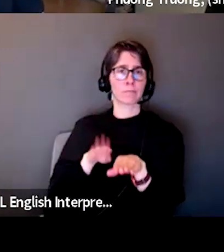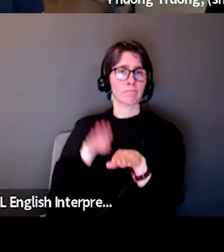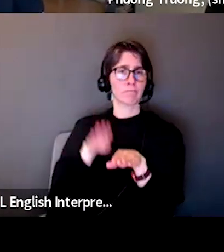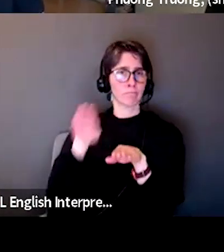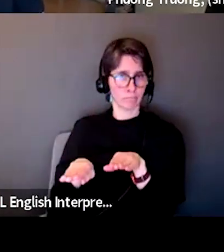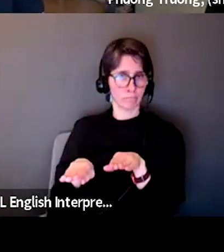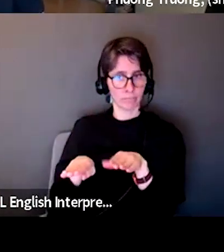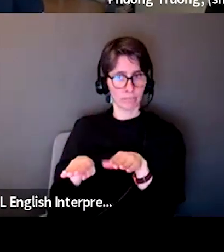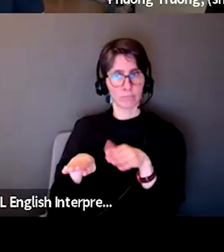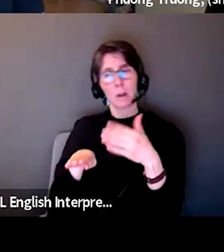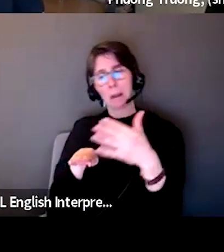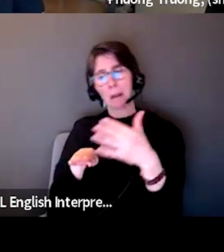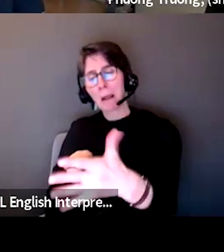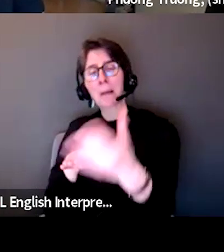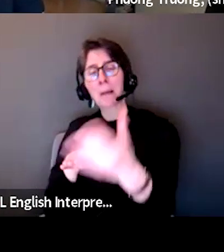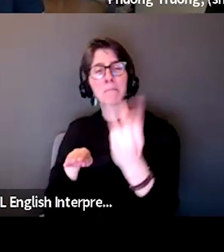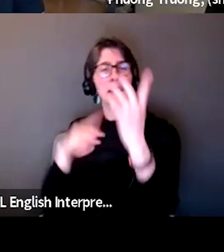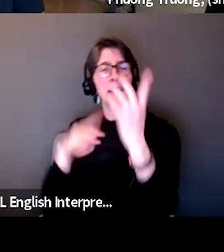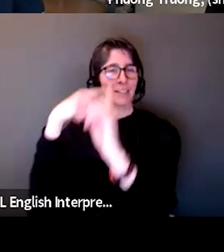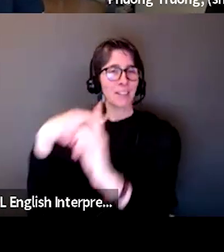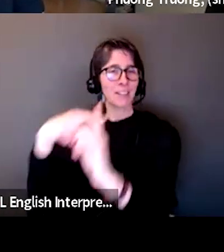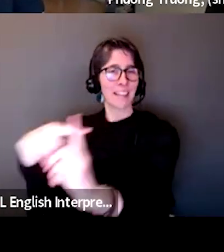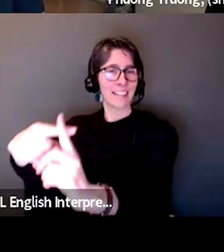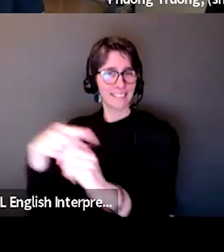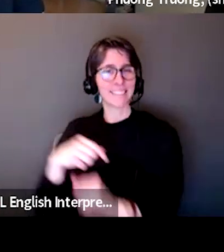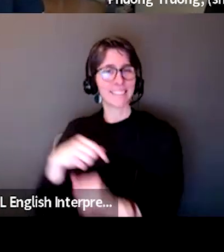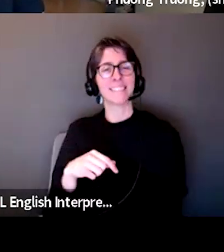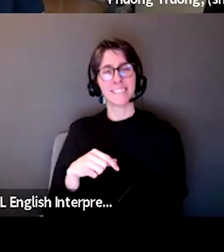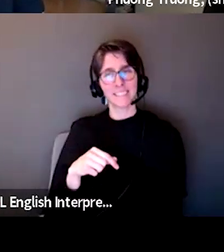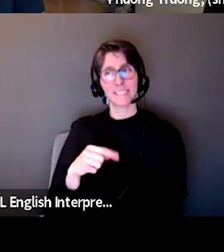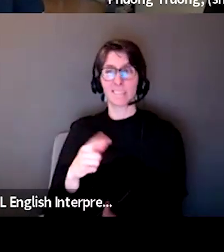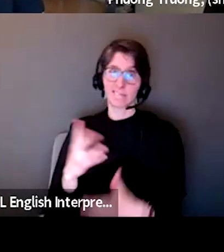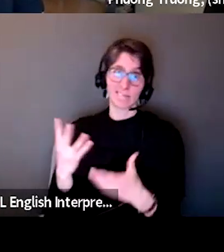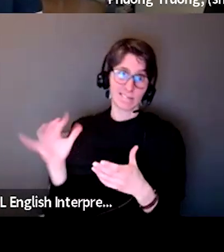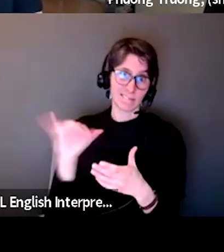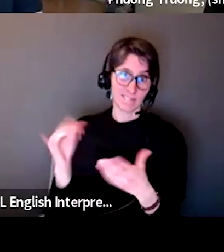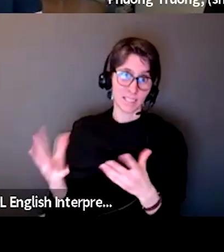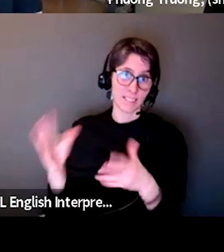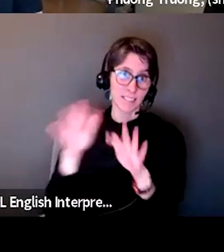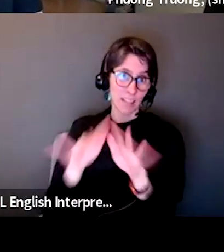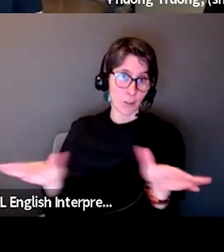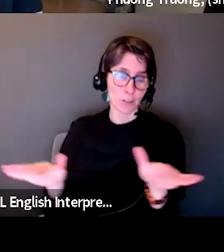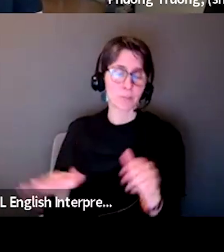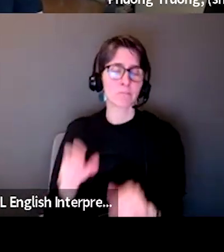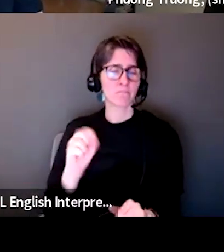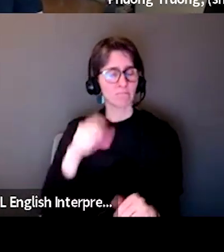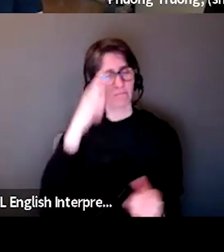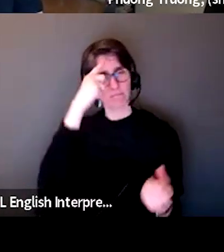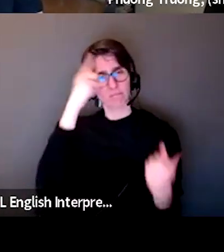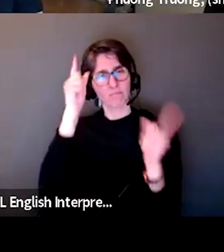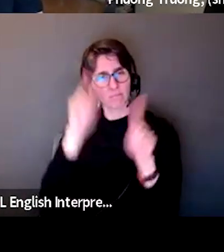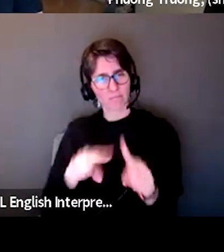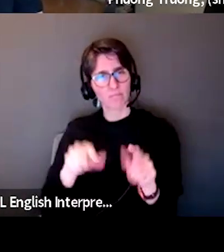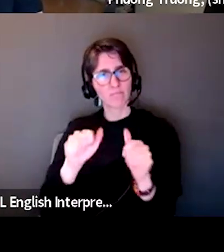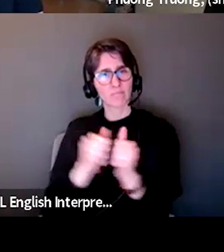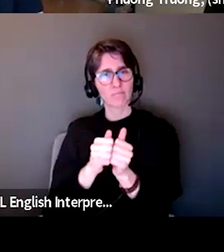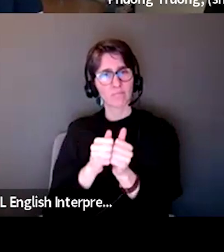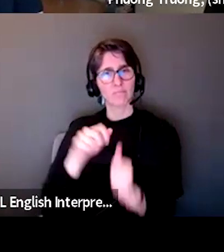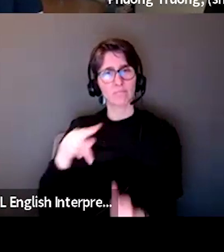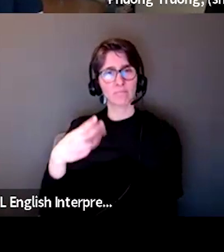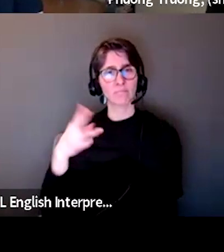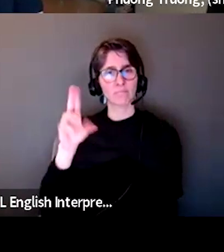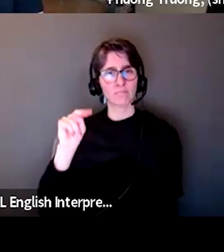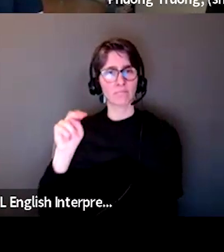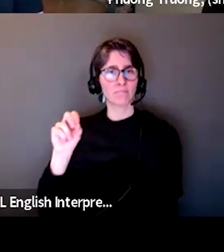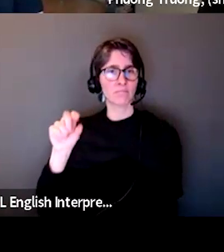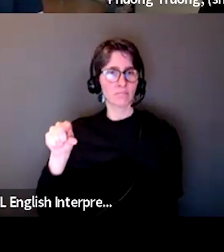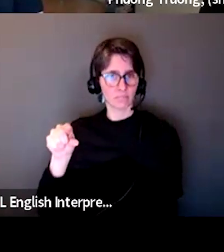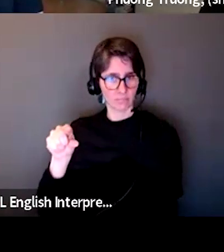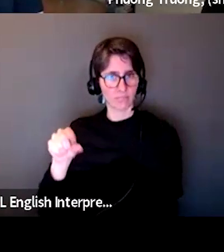good things, including diversity. So, I would agree with Phuong on that. We have really strived